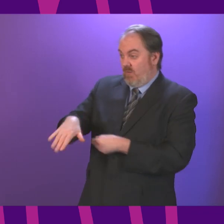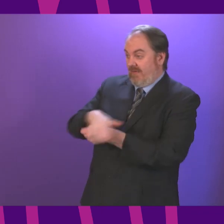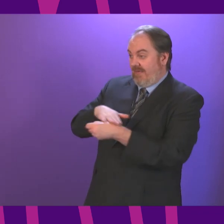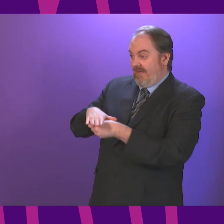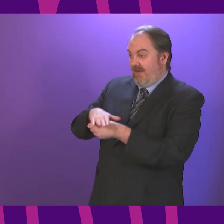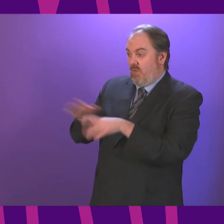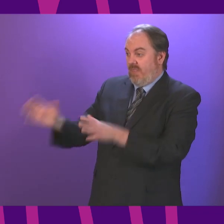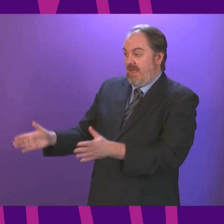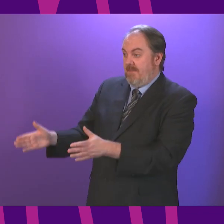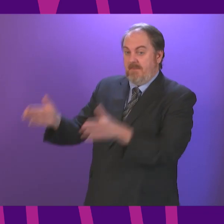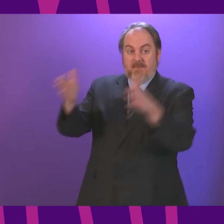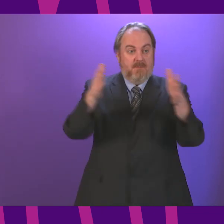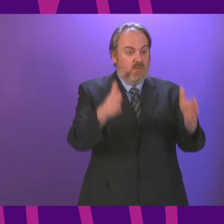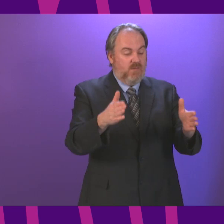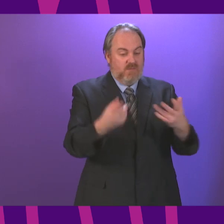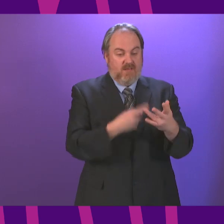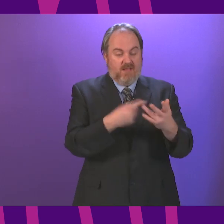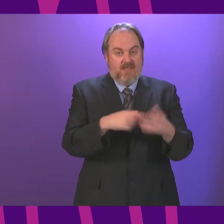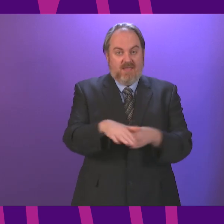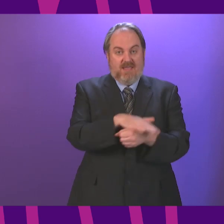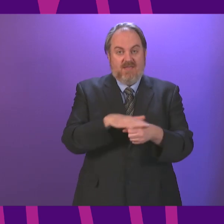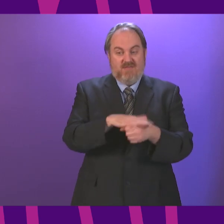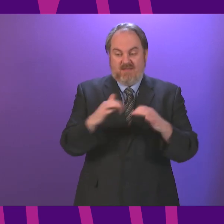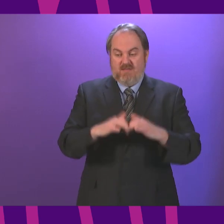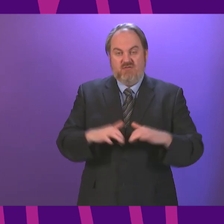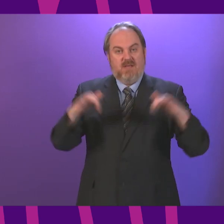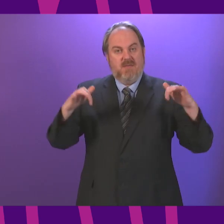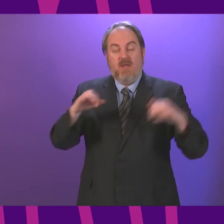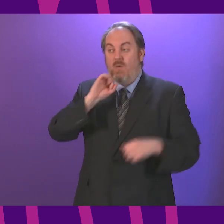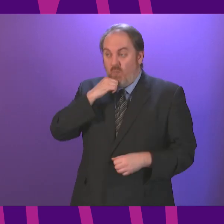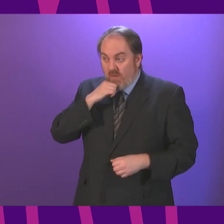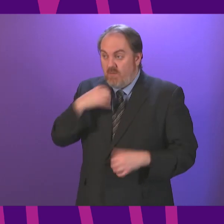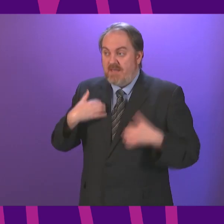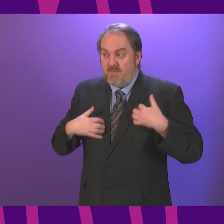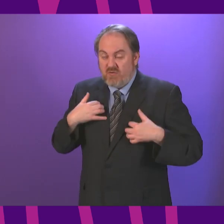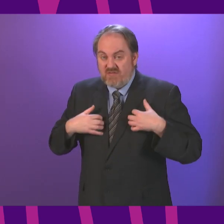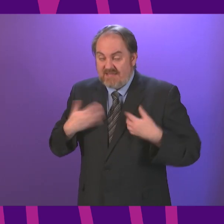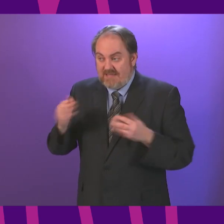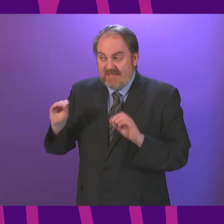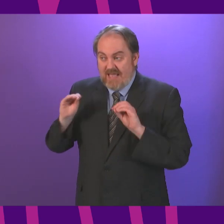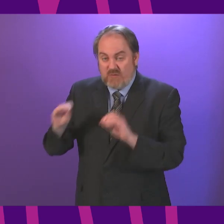will ask more about education and health than they have chosen to do in recent weeks in this one.